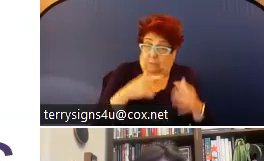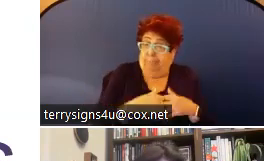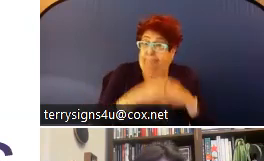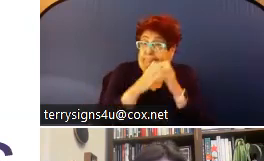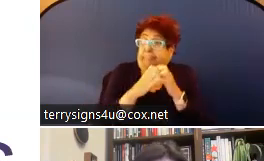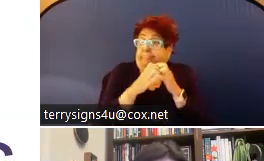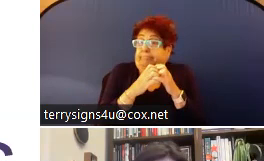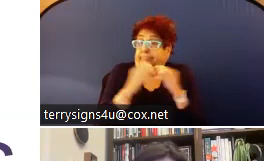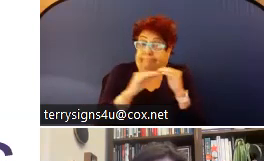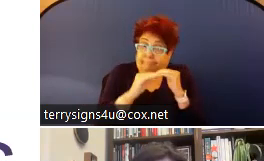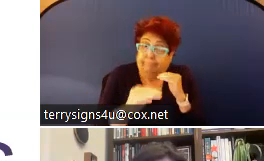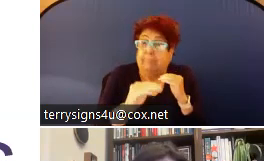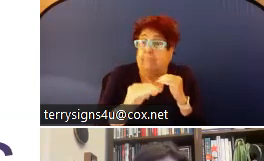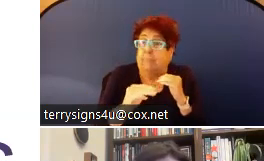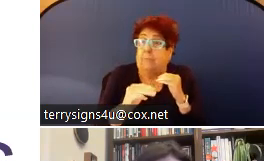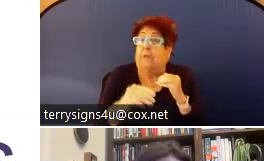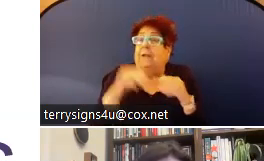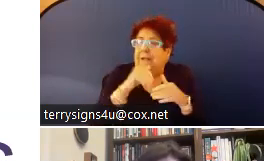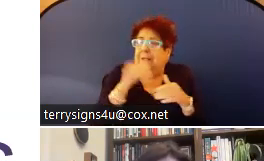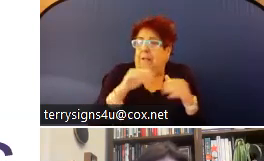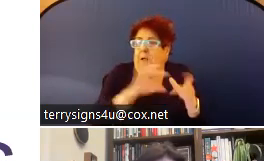We also used what we call an abundance mindset which is